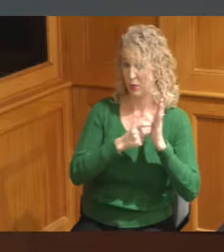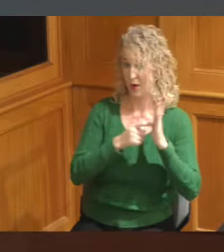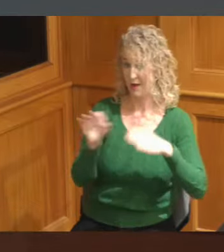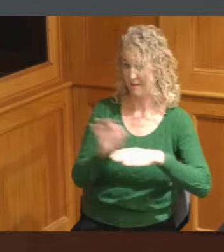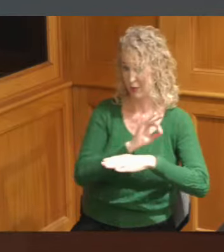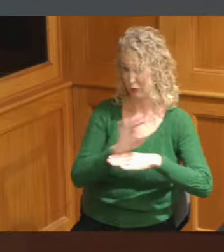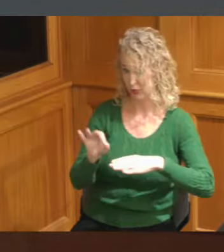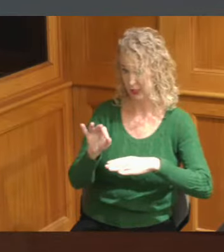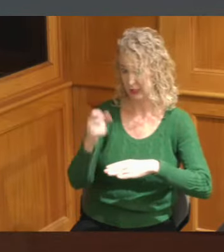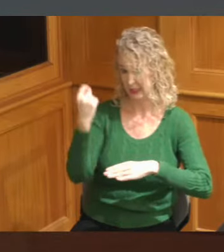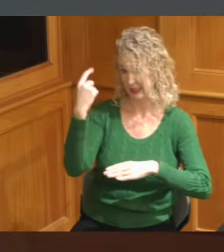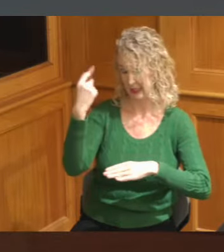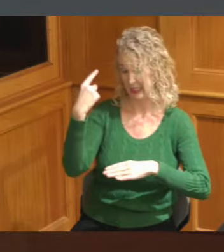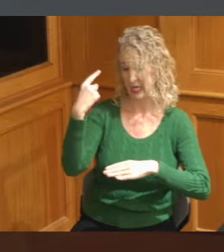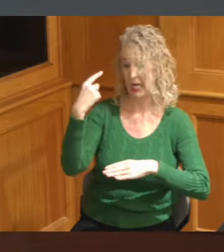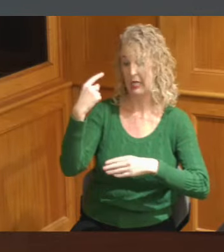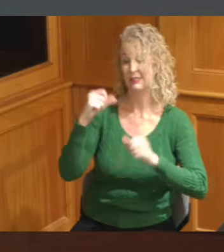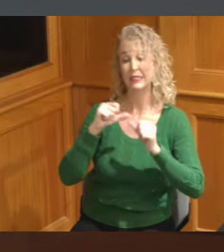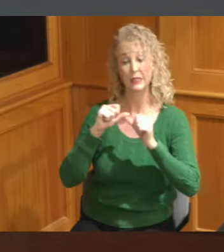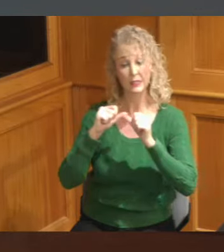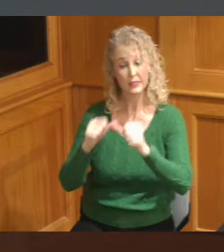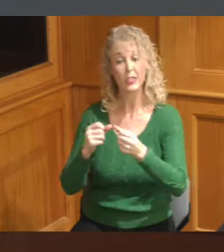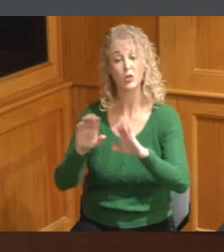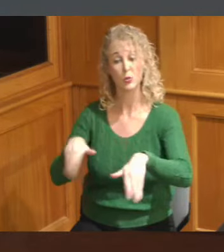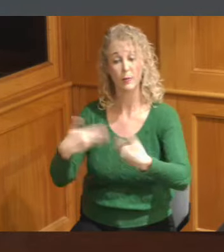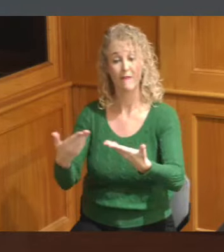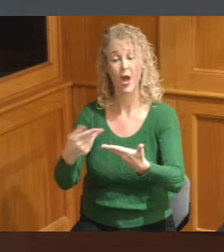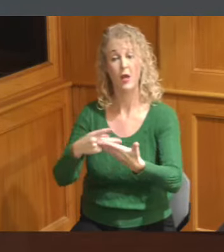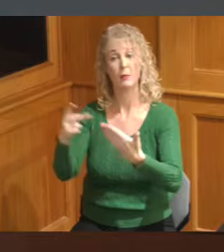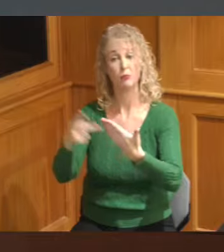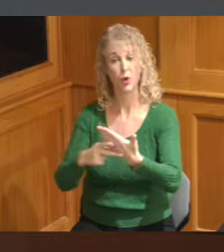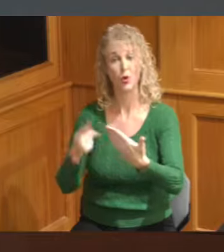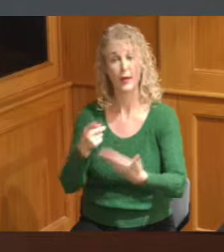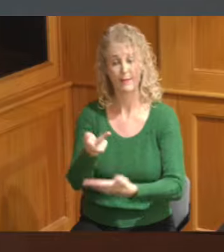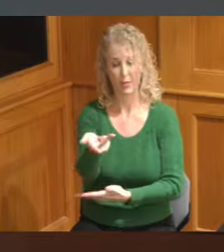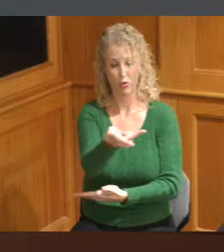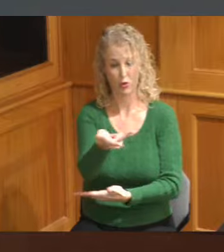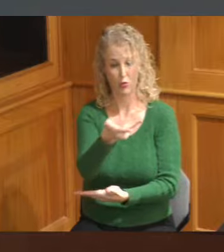and also one that continues to provide programming important to the Board, specifically as it relates